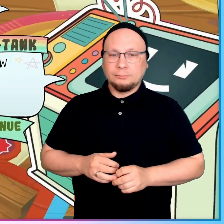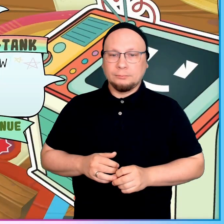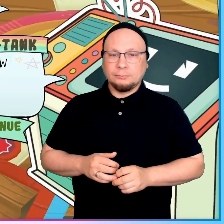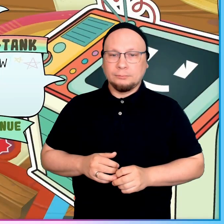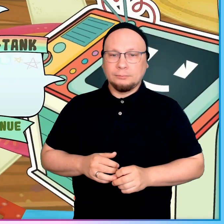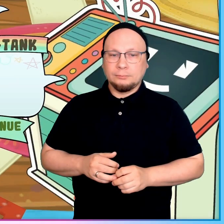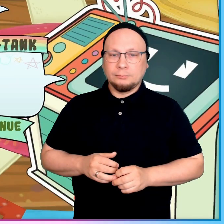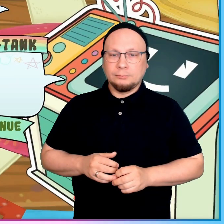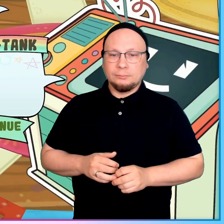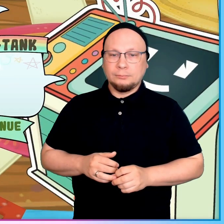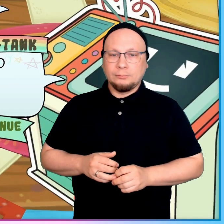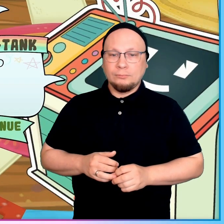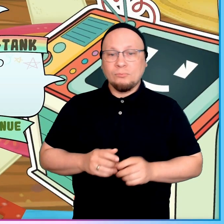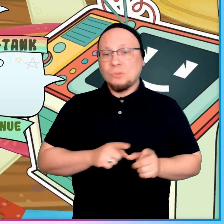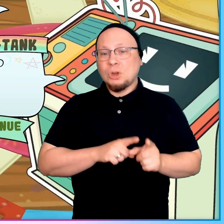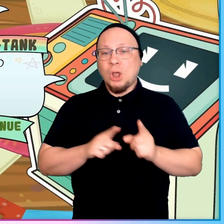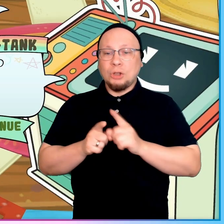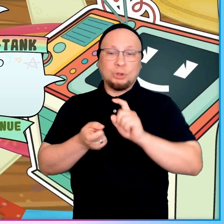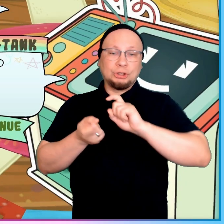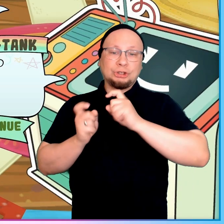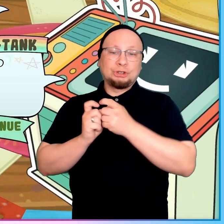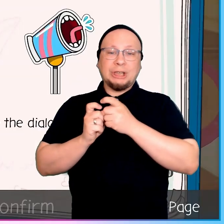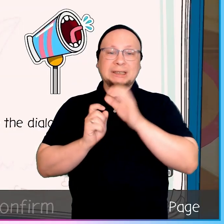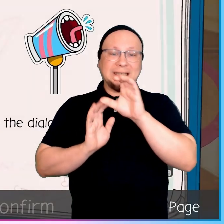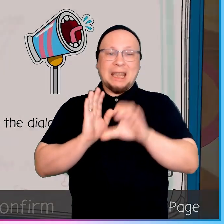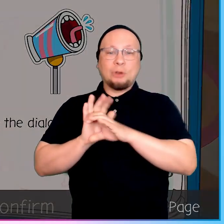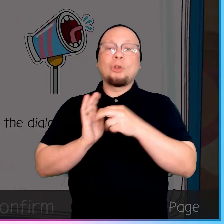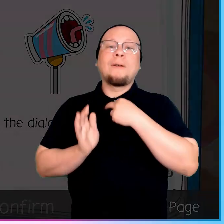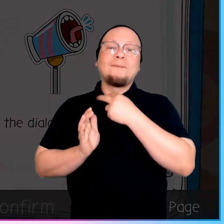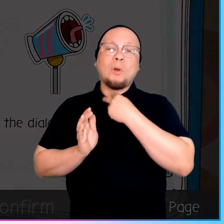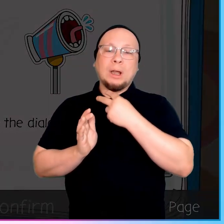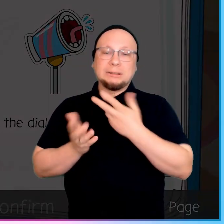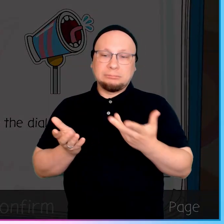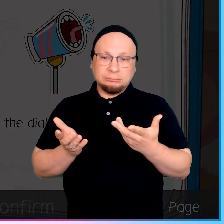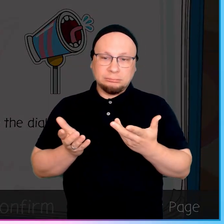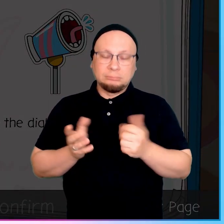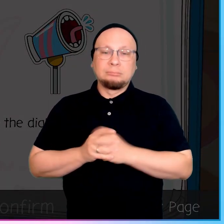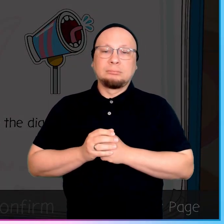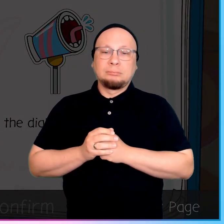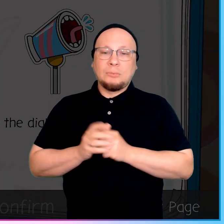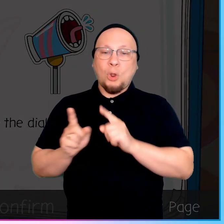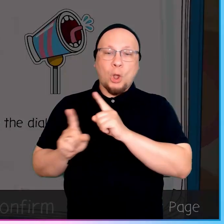and also change the character voices if you prefer more retro sounds, or none at all.